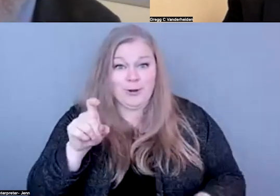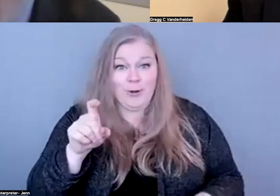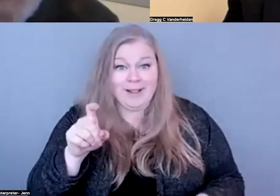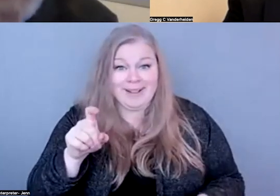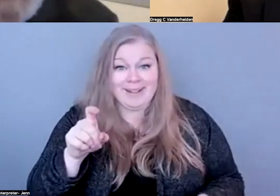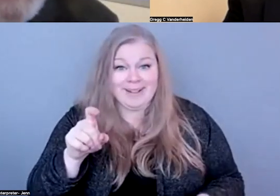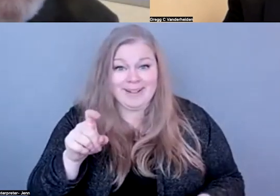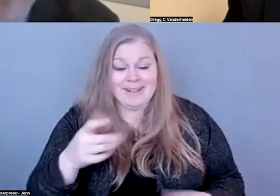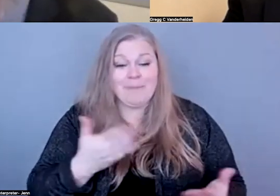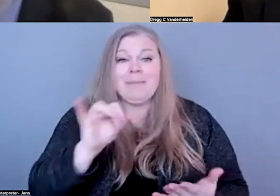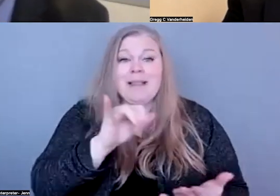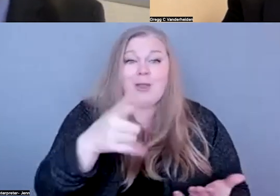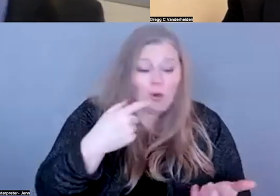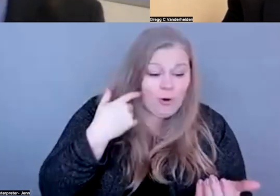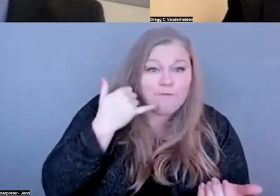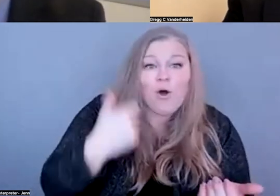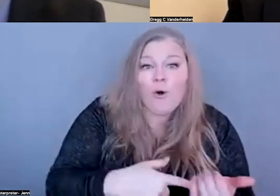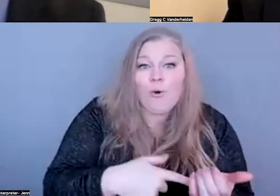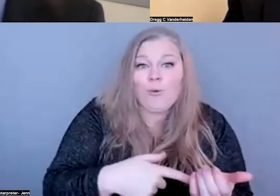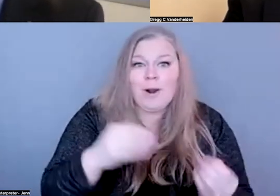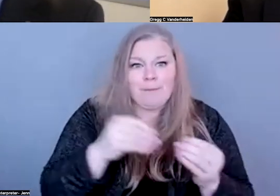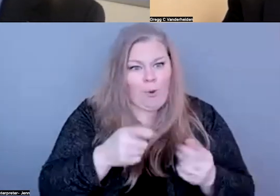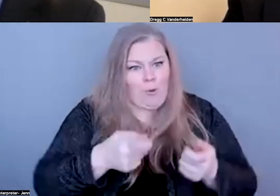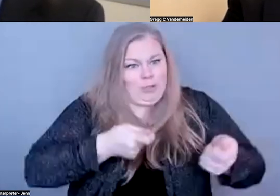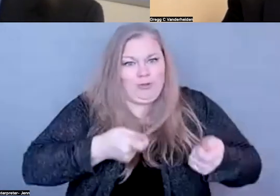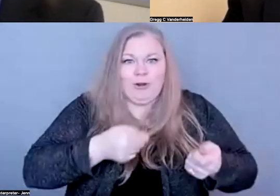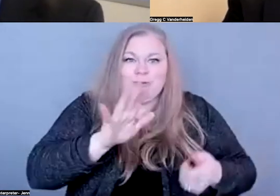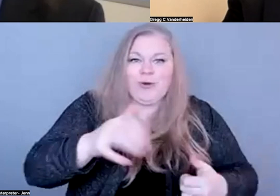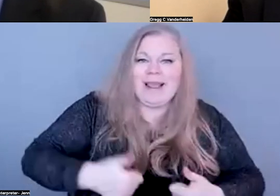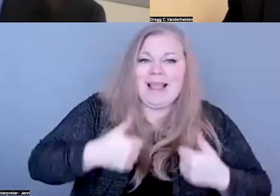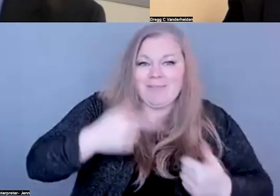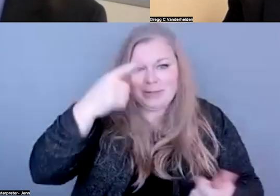in charge of your life than you are because of all the apps that we're depending on.